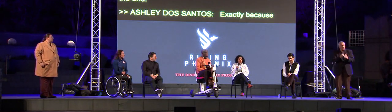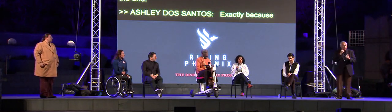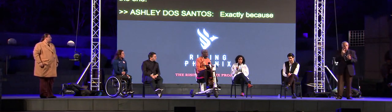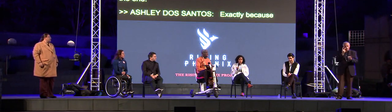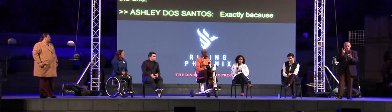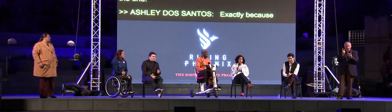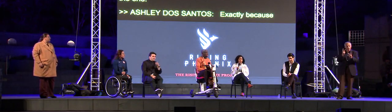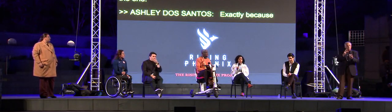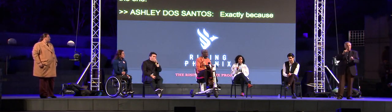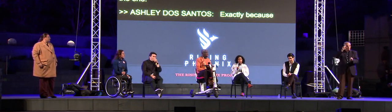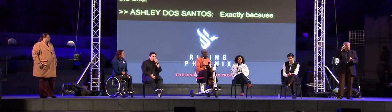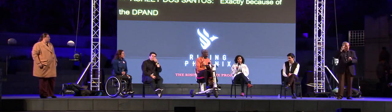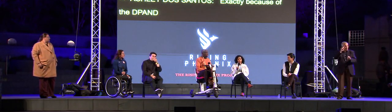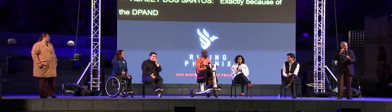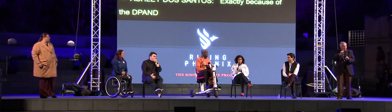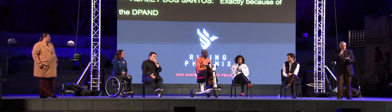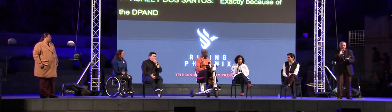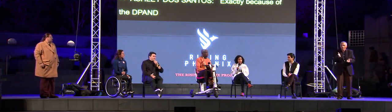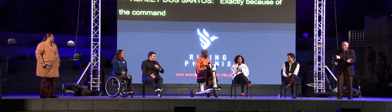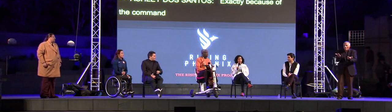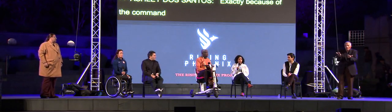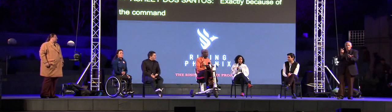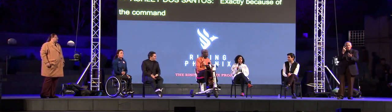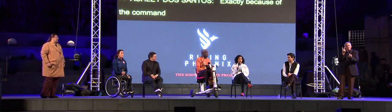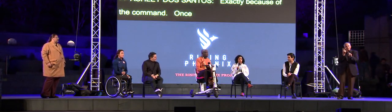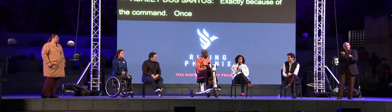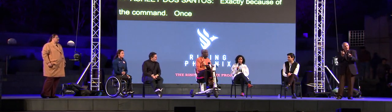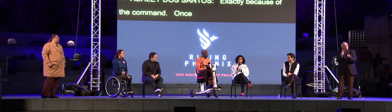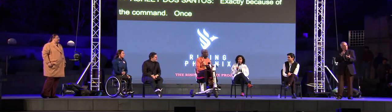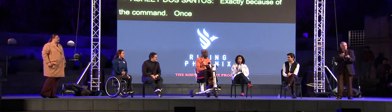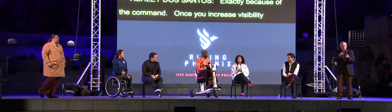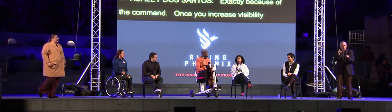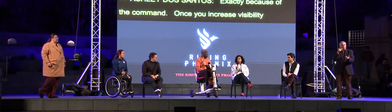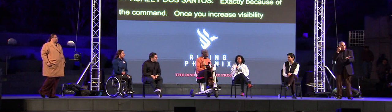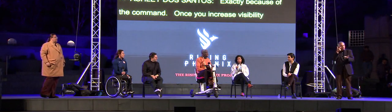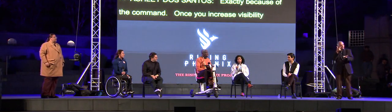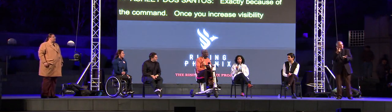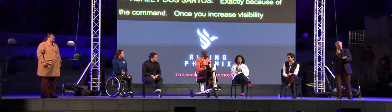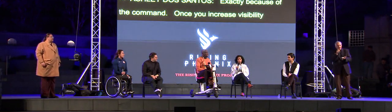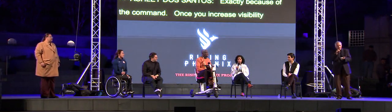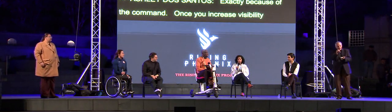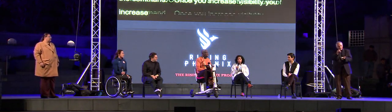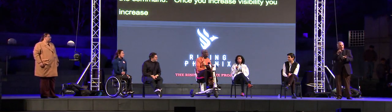you are also increasing demand. You're increasing interest and education, and I think that that's critical.